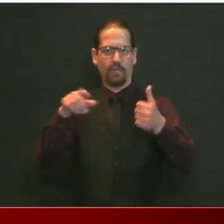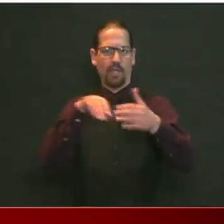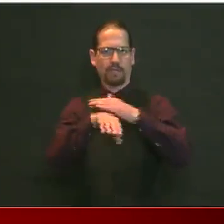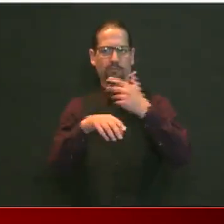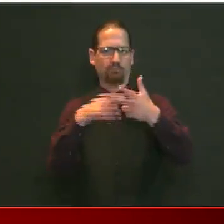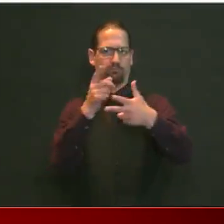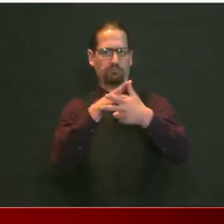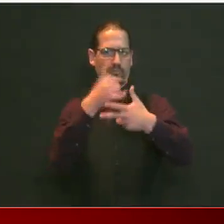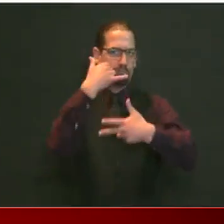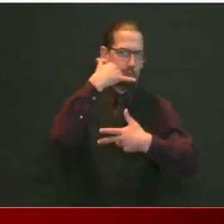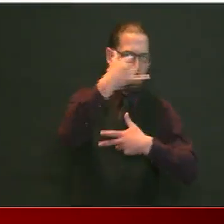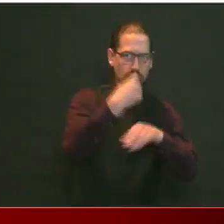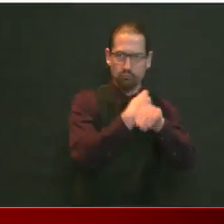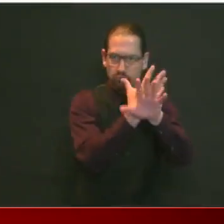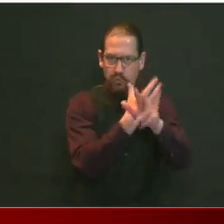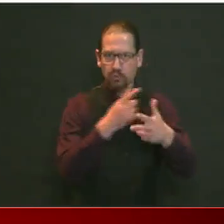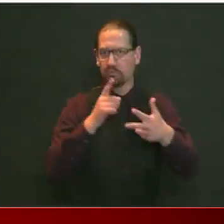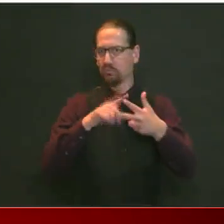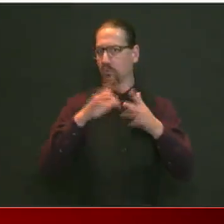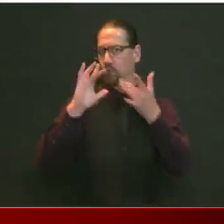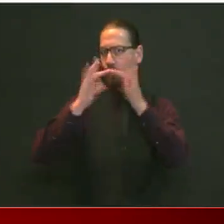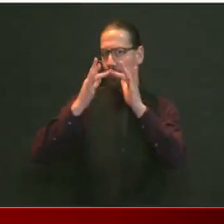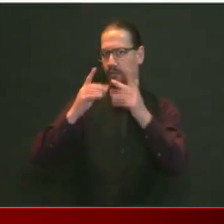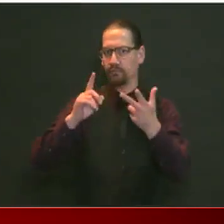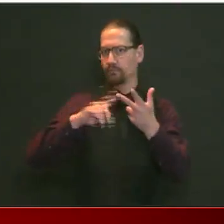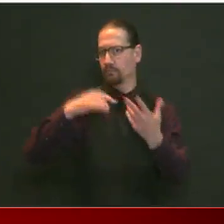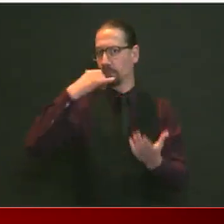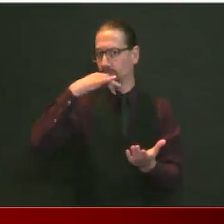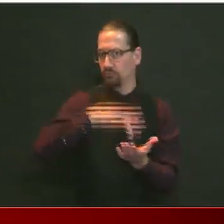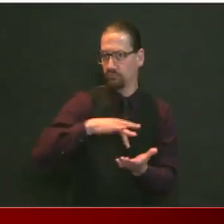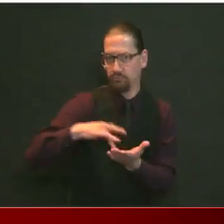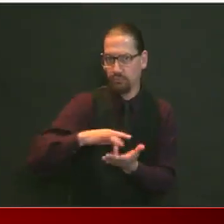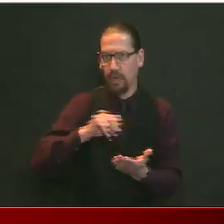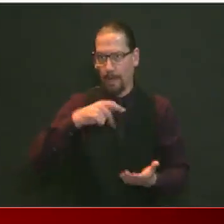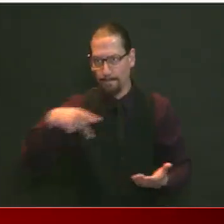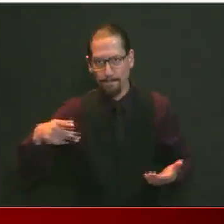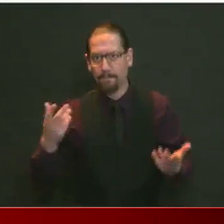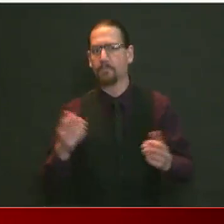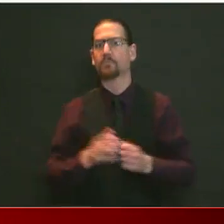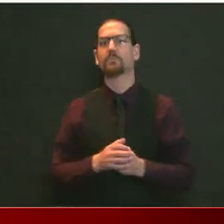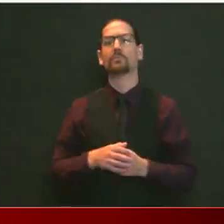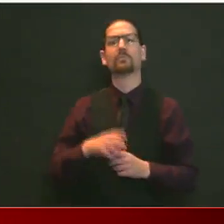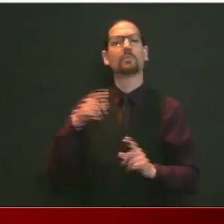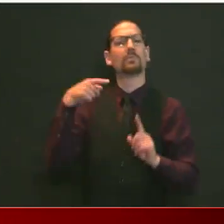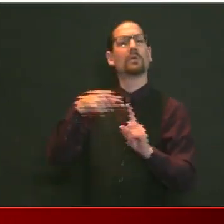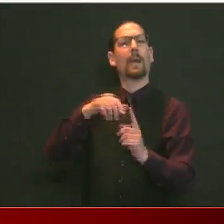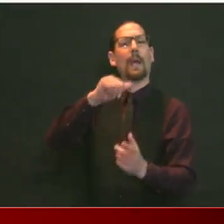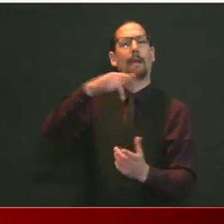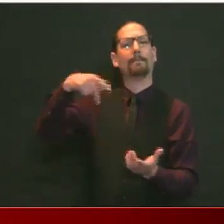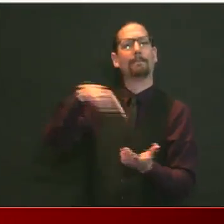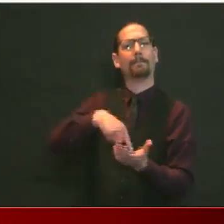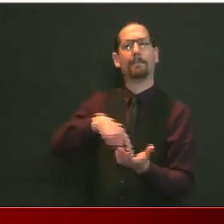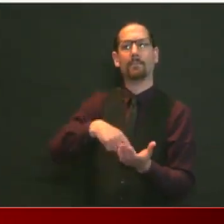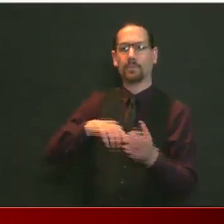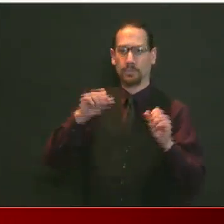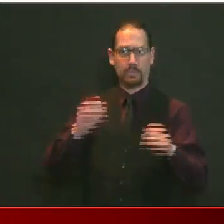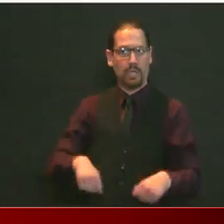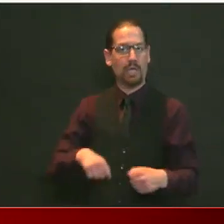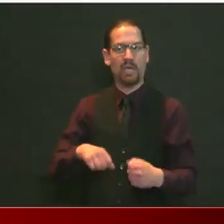CONTROL THAT PEOPLE HAVE WITH THIS APP IS FIRST, FROM THAT PRIVACY STANDPOINT AS I'VE MENTIONED,